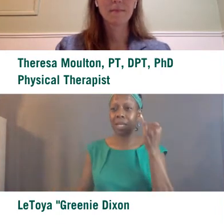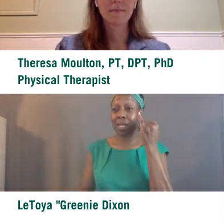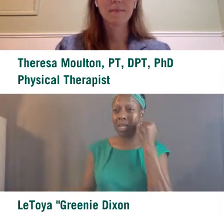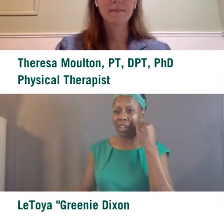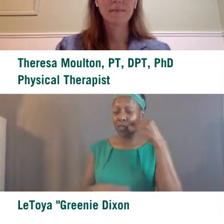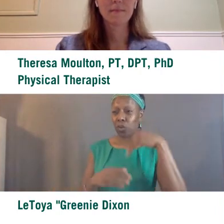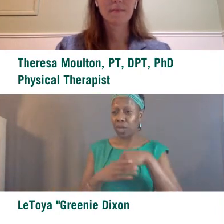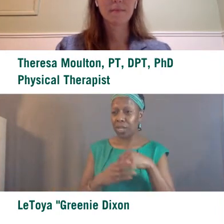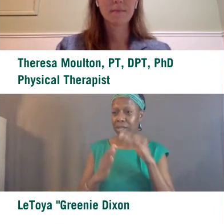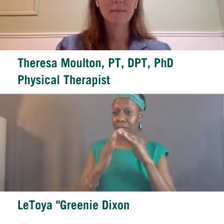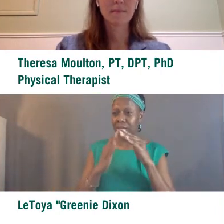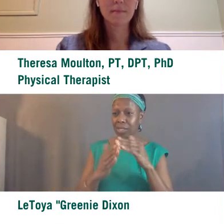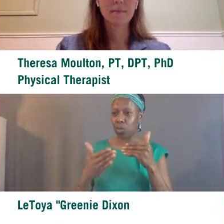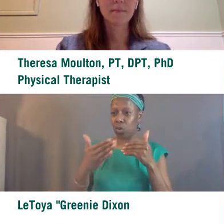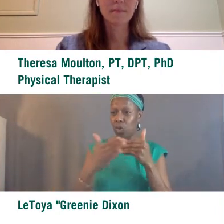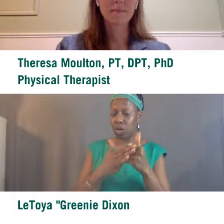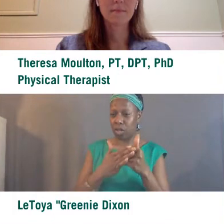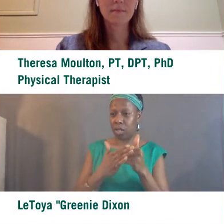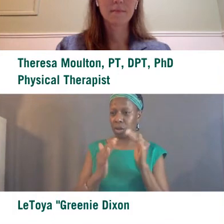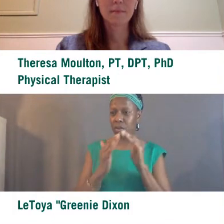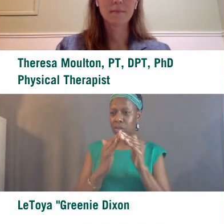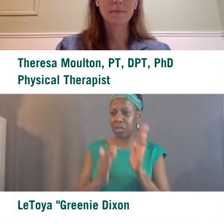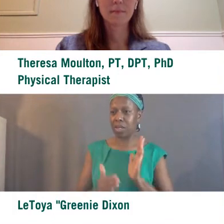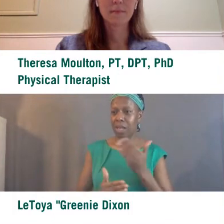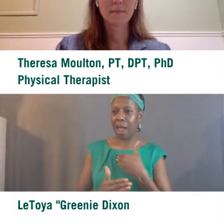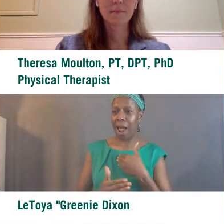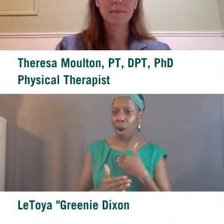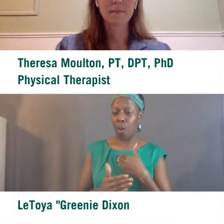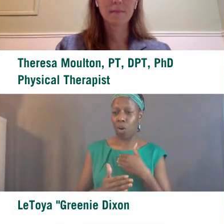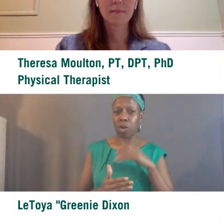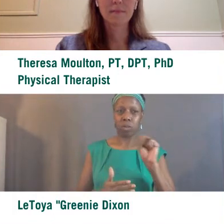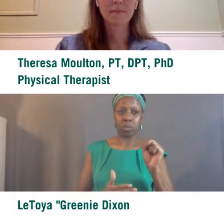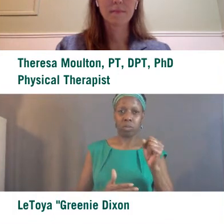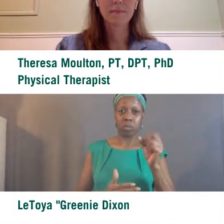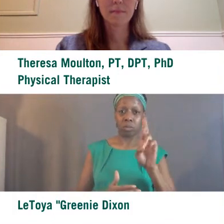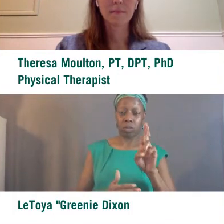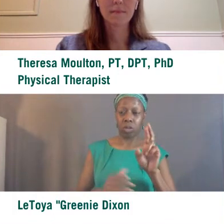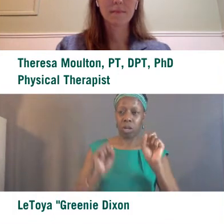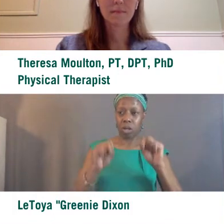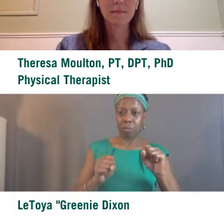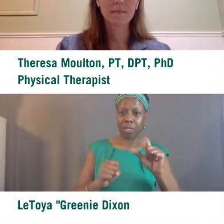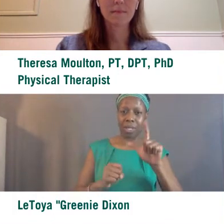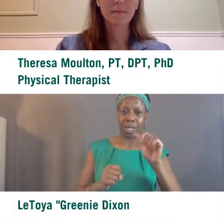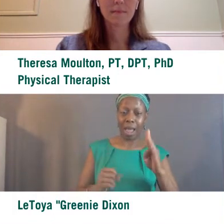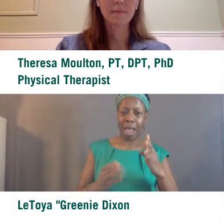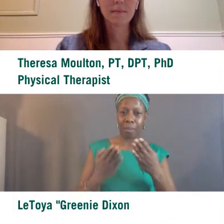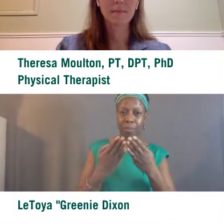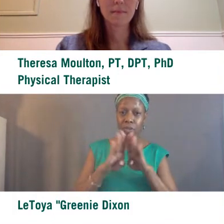Shirley Ryan Abilitylab is open for treating inpatients and outpatients currently.